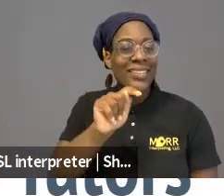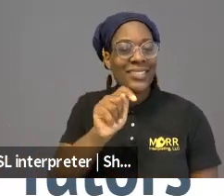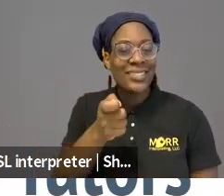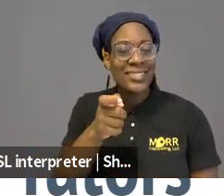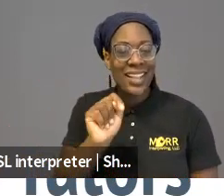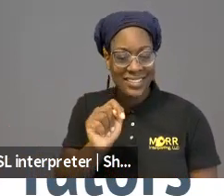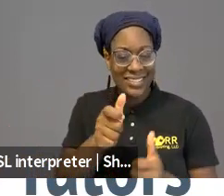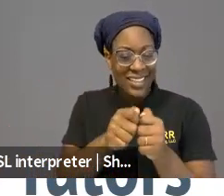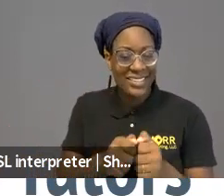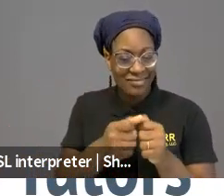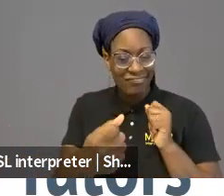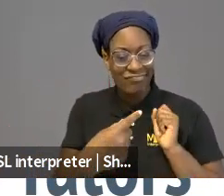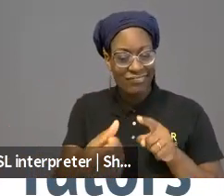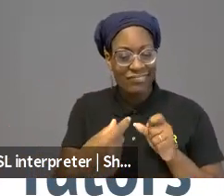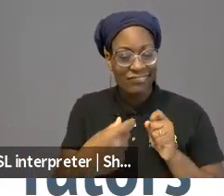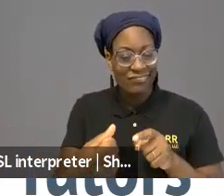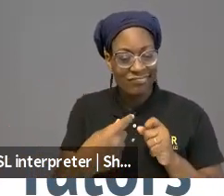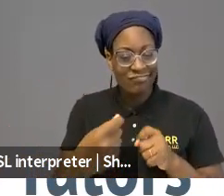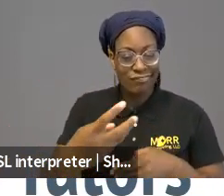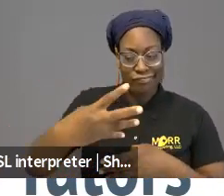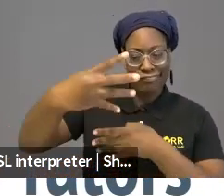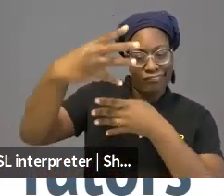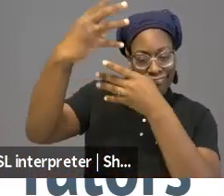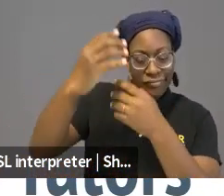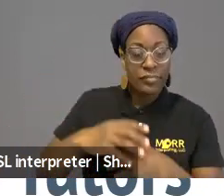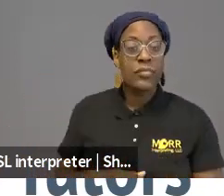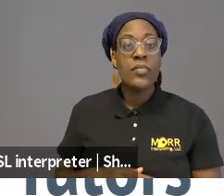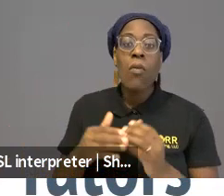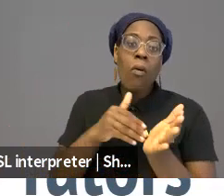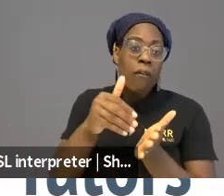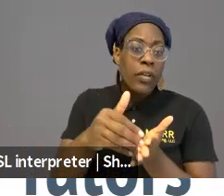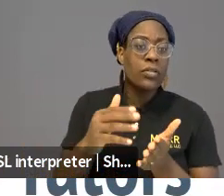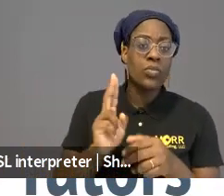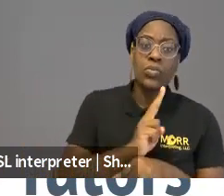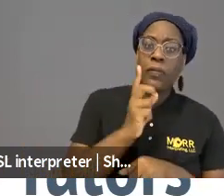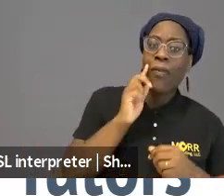past as a way to communicate as an office about things like running late or sharing cat pictures.